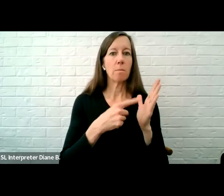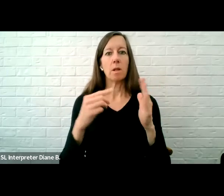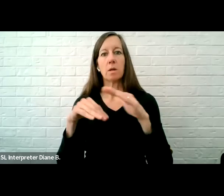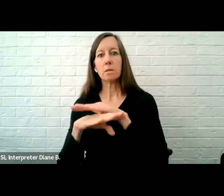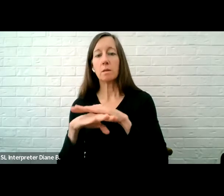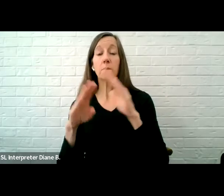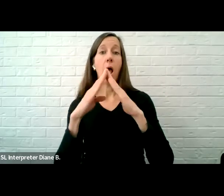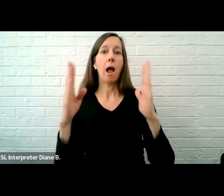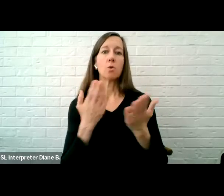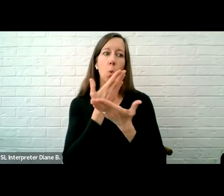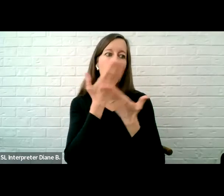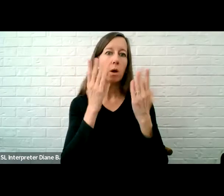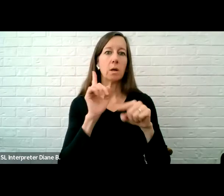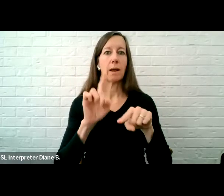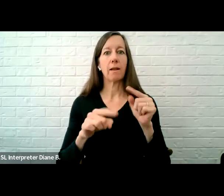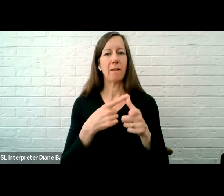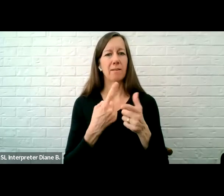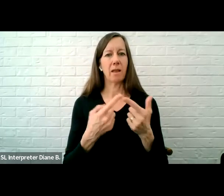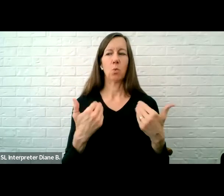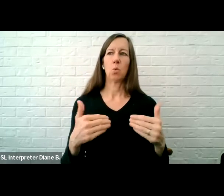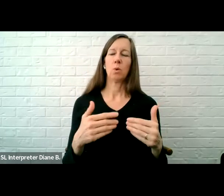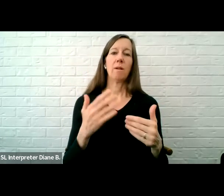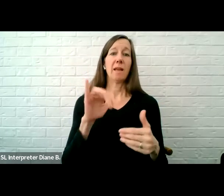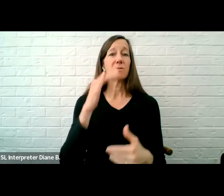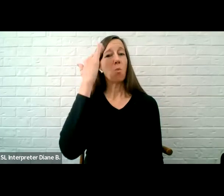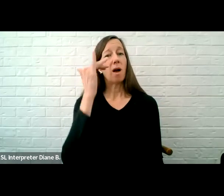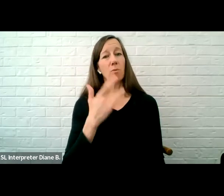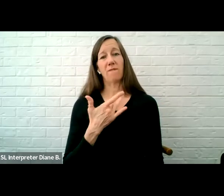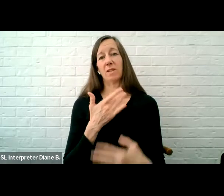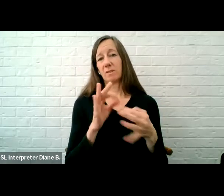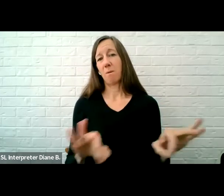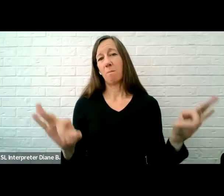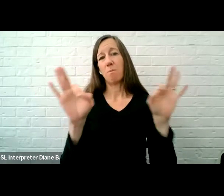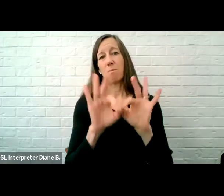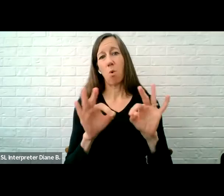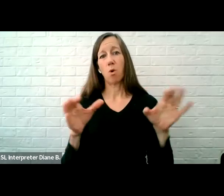so important that we collectively are addressing this issue, and hope that the information today